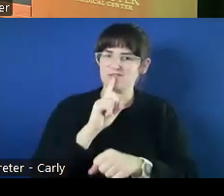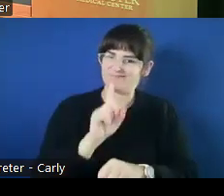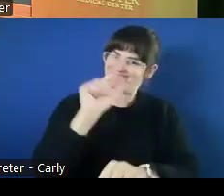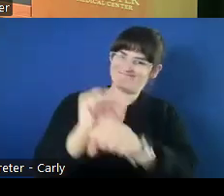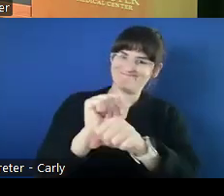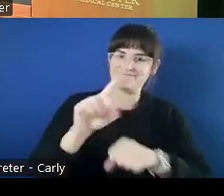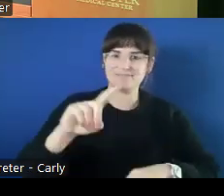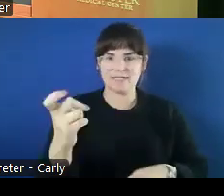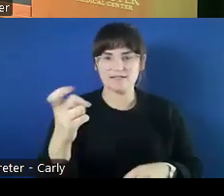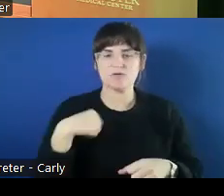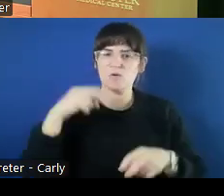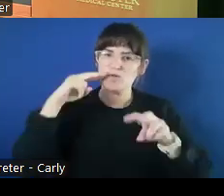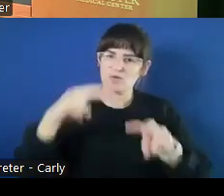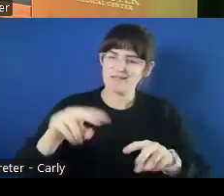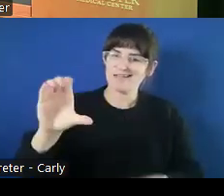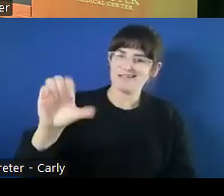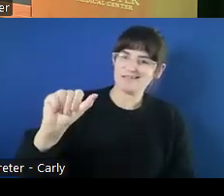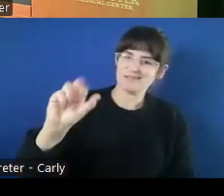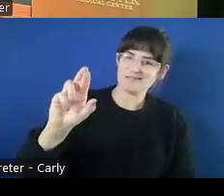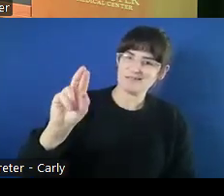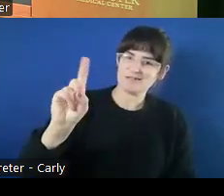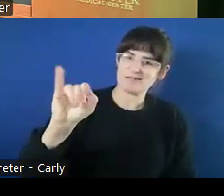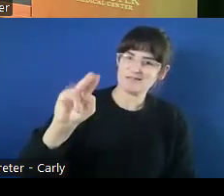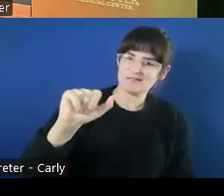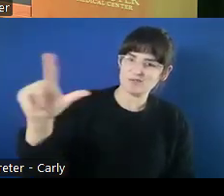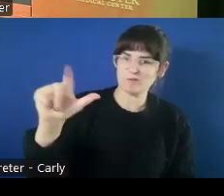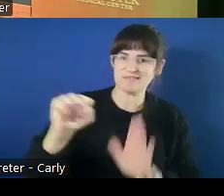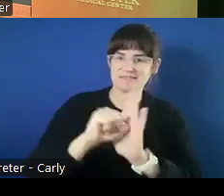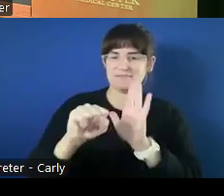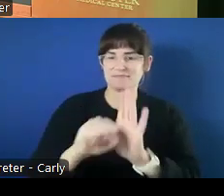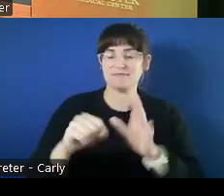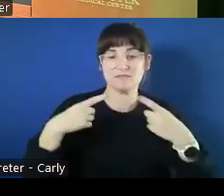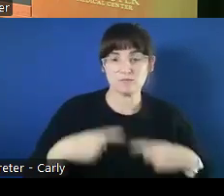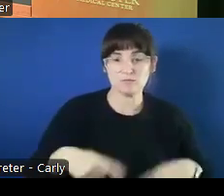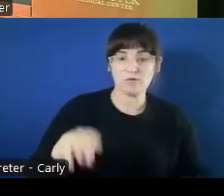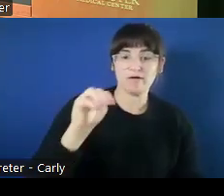looking at the cardinal symptoms of depression or anxiety thinking about depressed mood or anhidonia